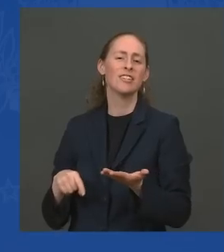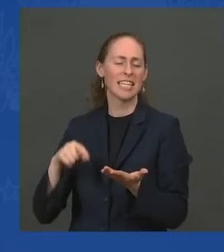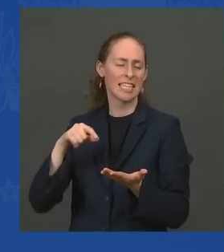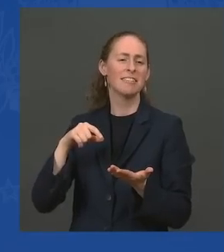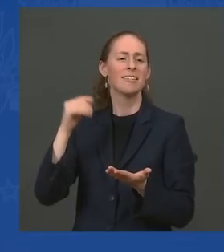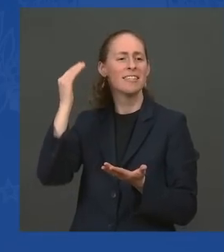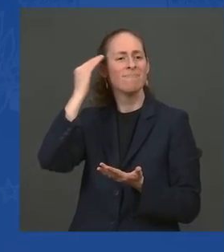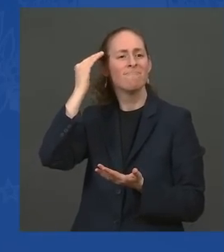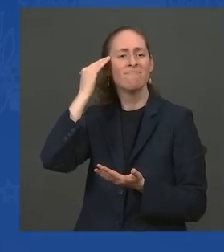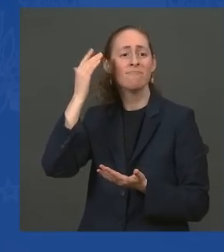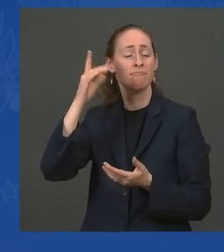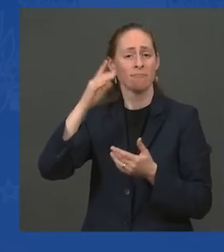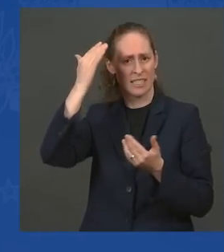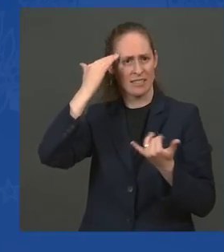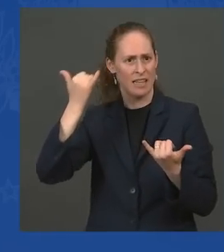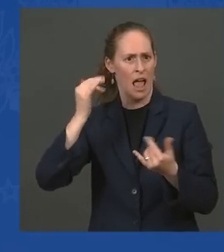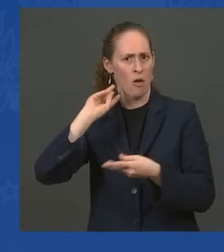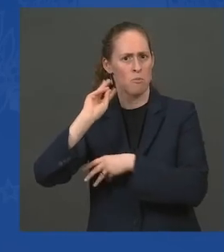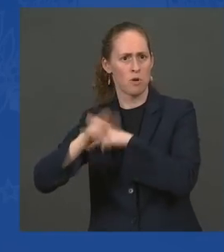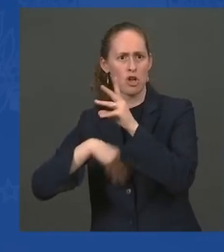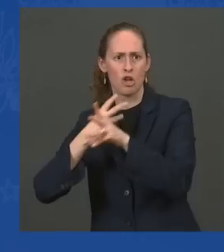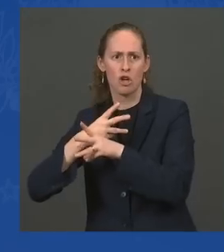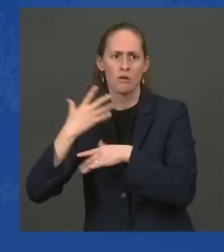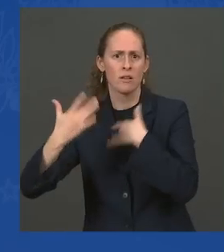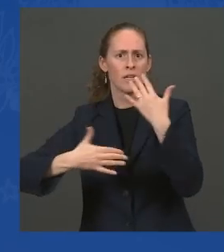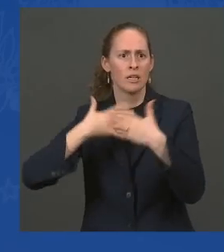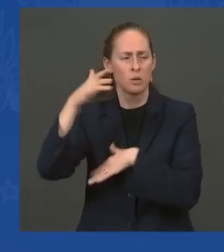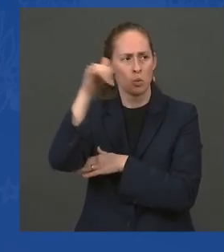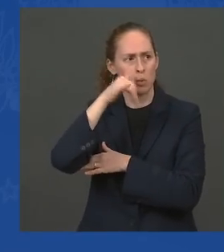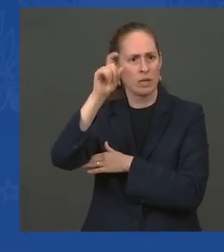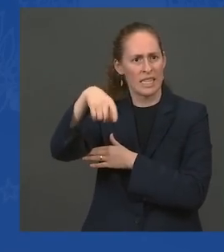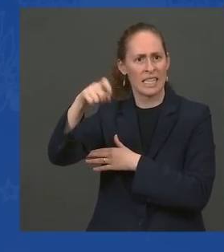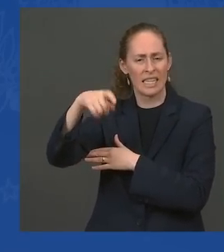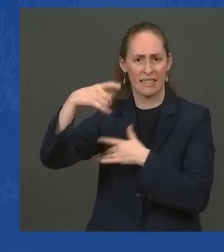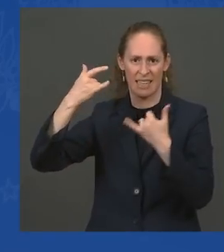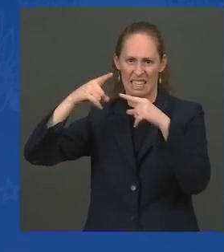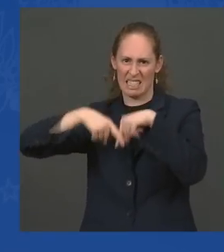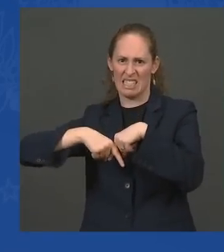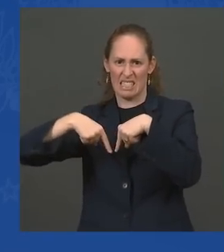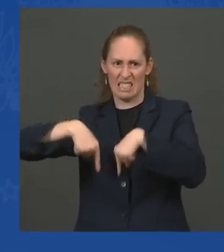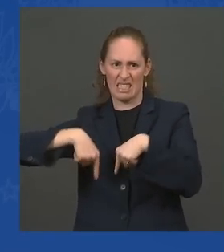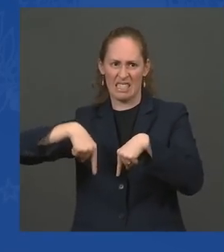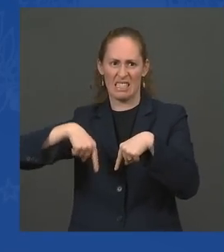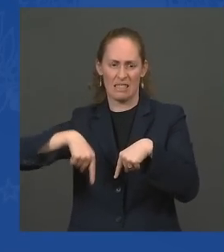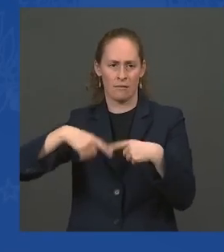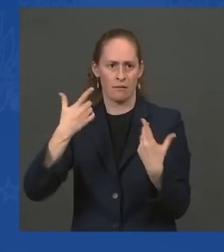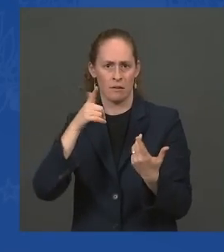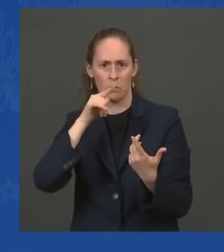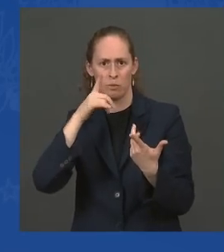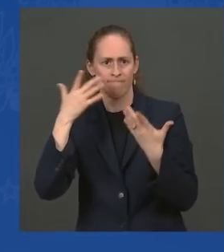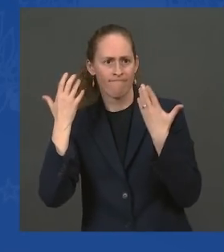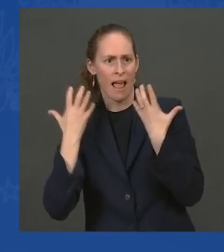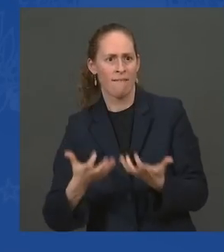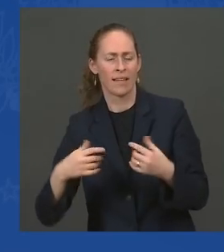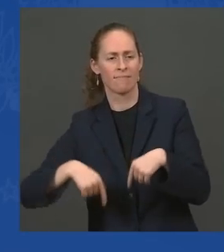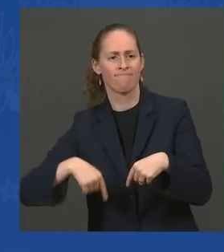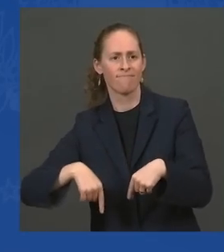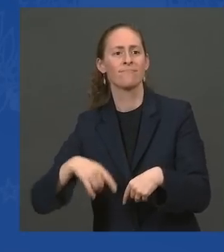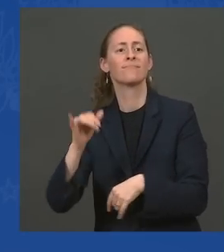depends on the strength of our industrial base here at home and the people who run that base. And Dan Kildee continues to be the leading voice